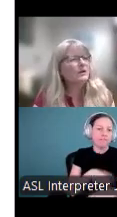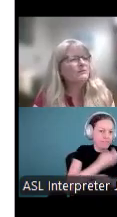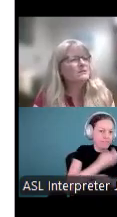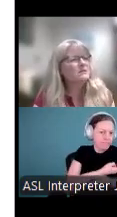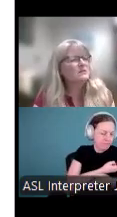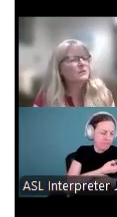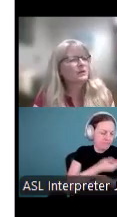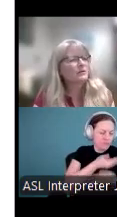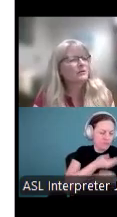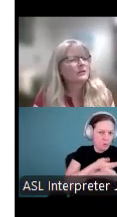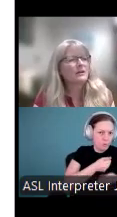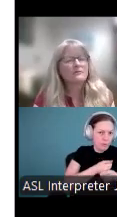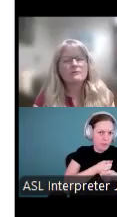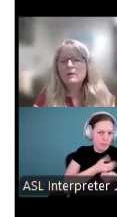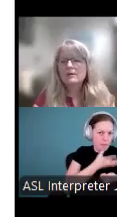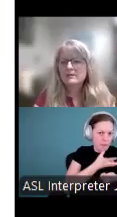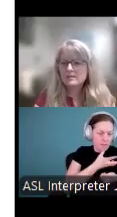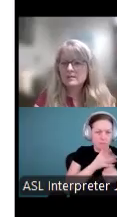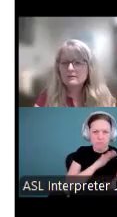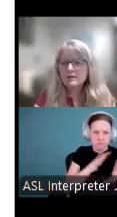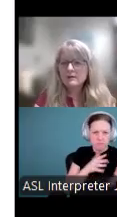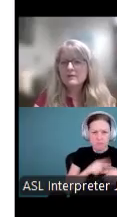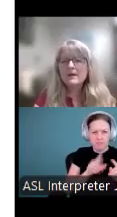own preferences pretty early on for what feels comforting for